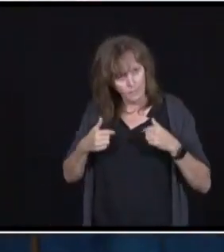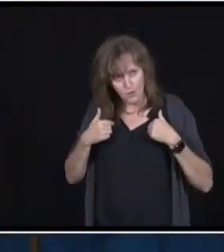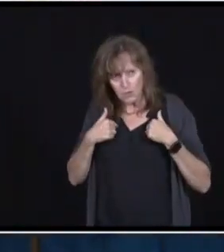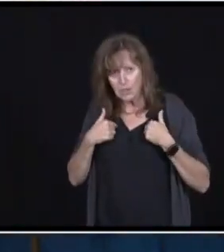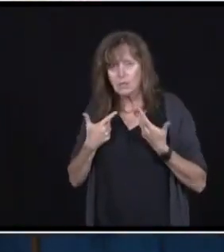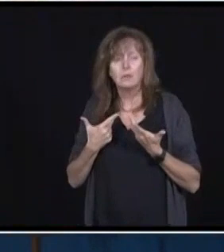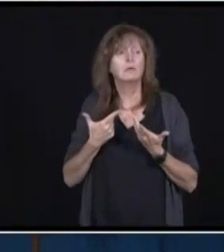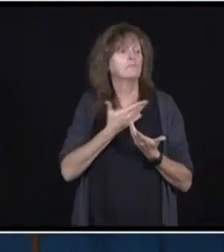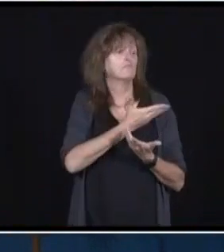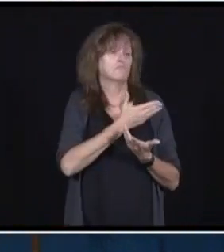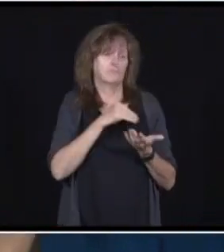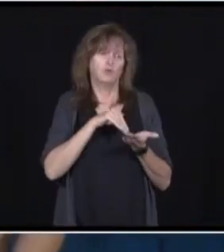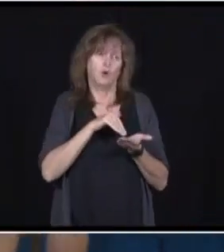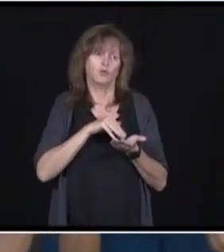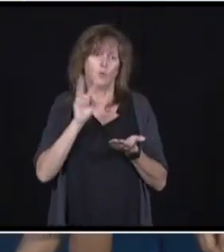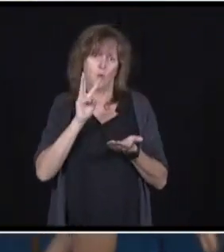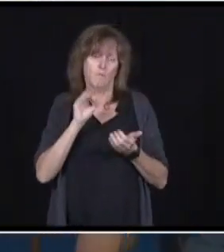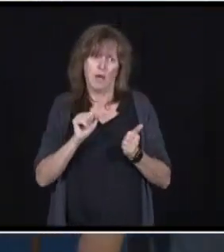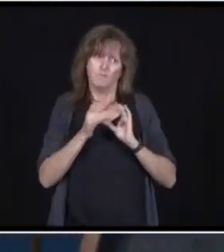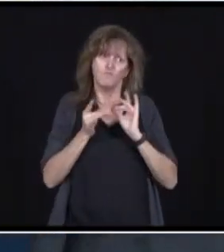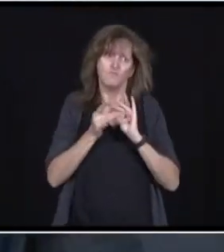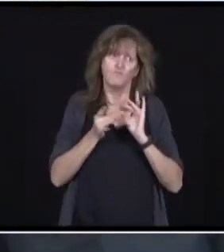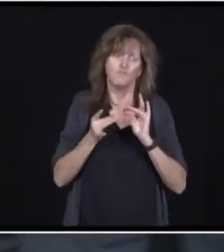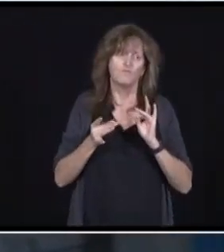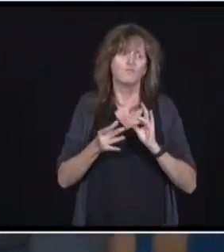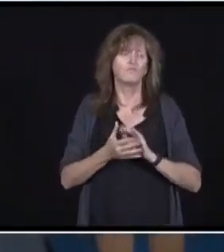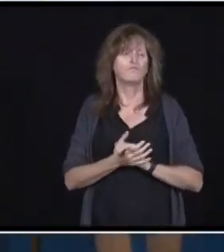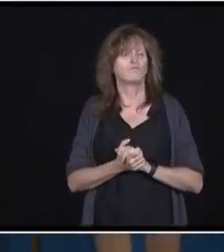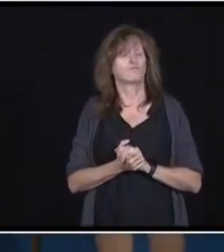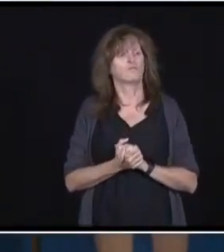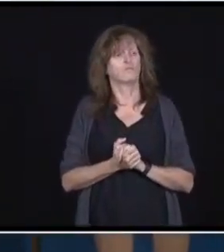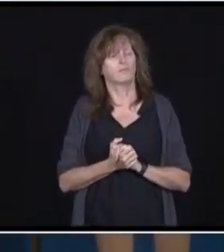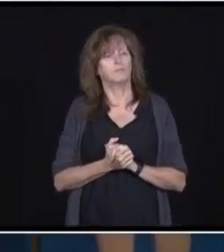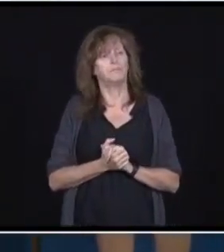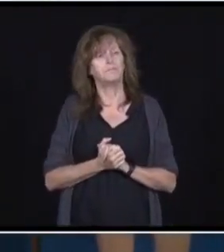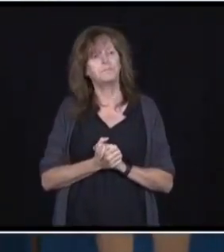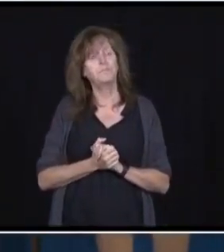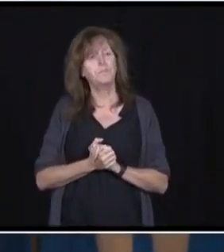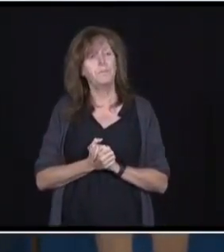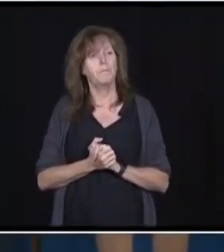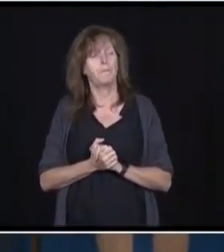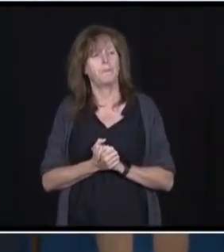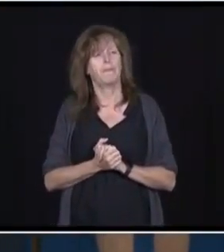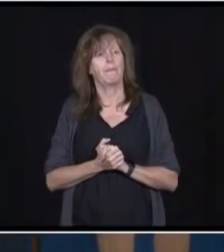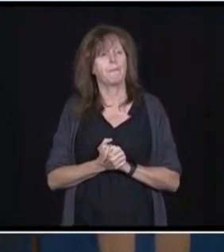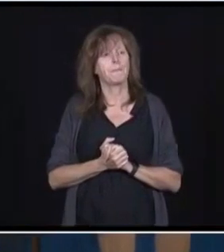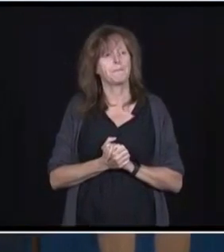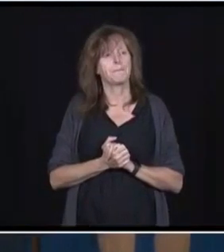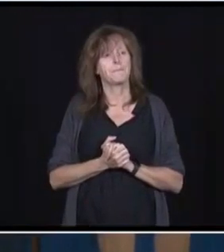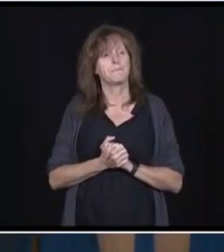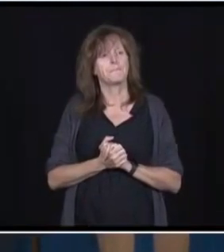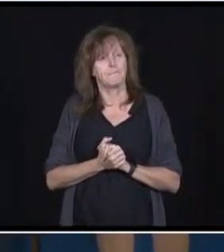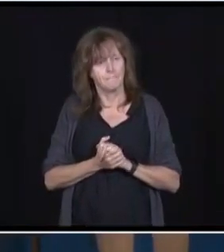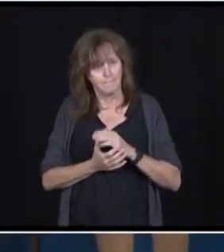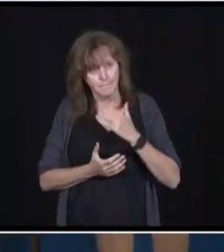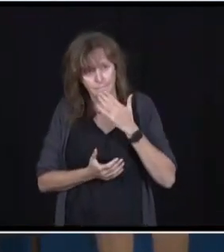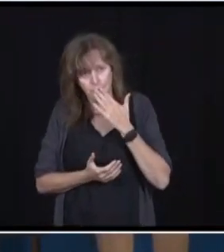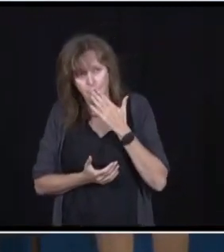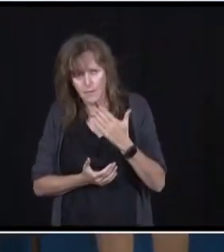When they call up and say "We need the support." By all means. But I think this is probably better answered by Dr Williams.